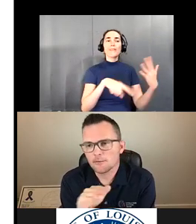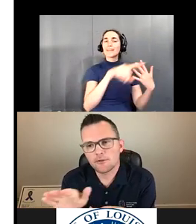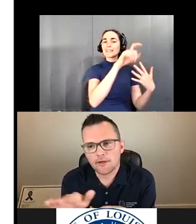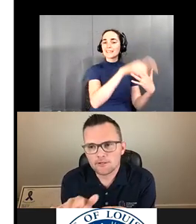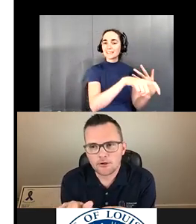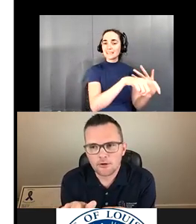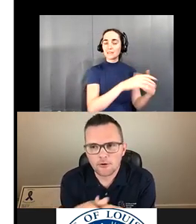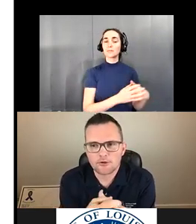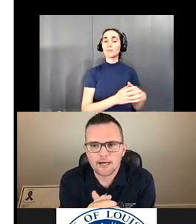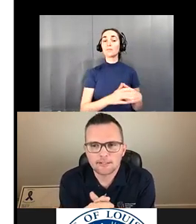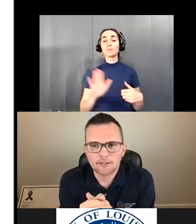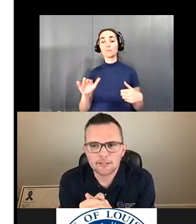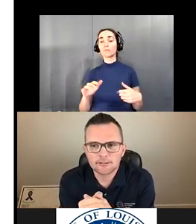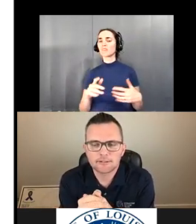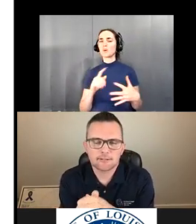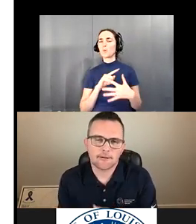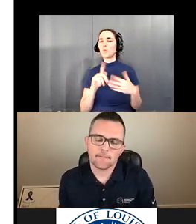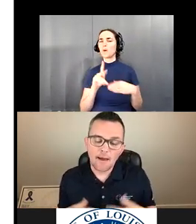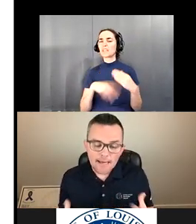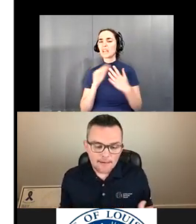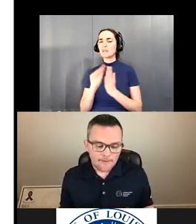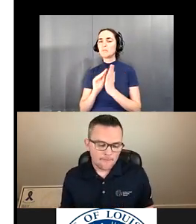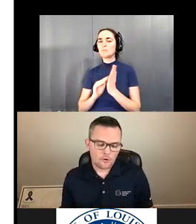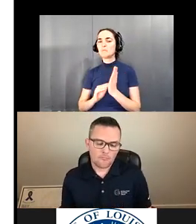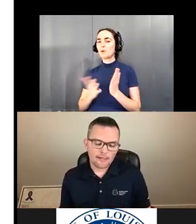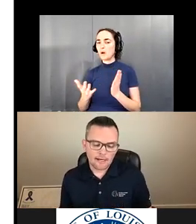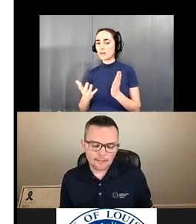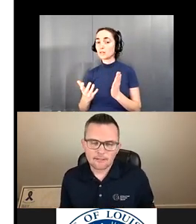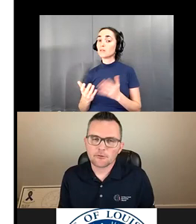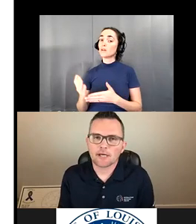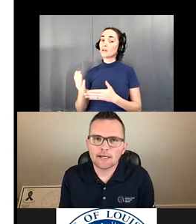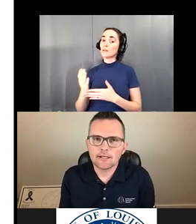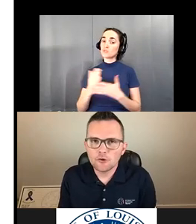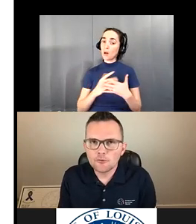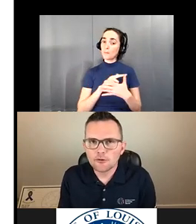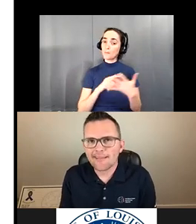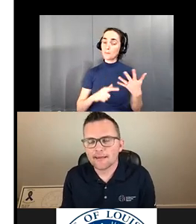of the things on our personal action list may or may not pertain to you but I think